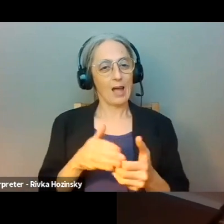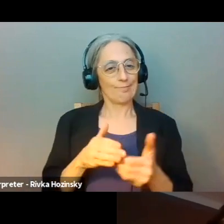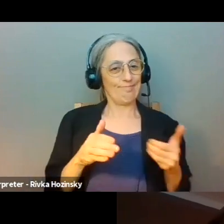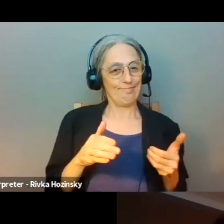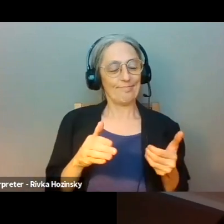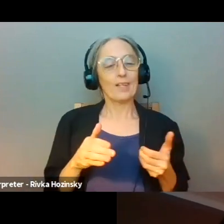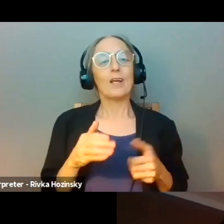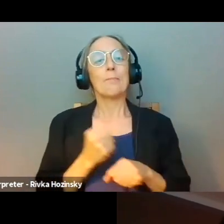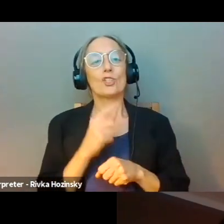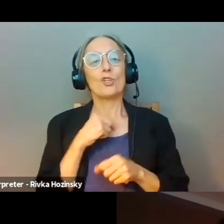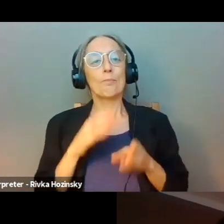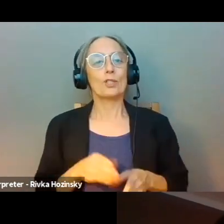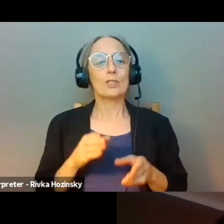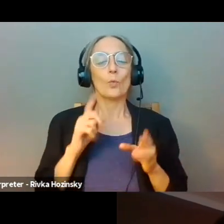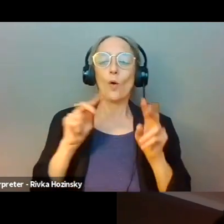But we found it to be very, very successful.